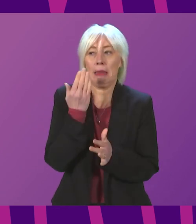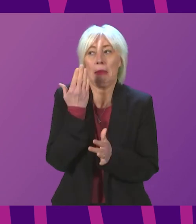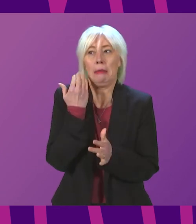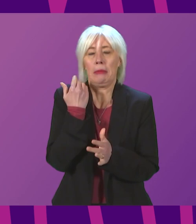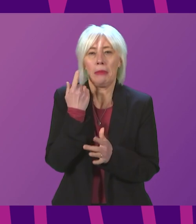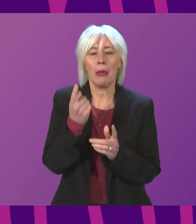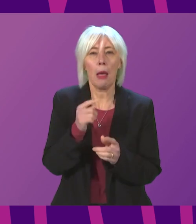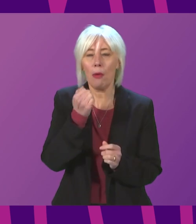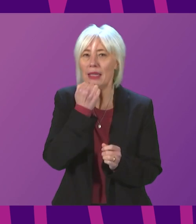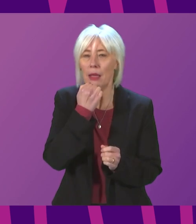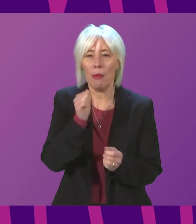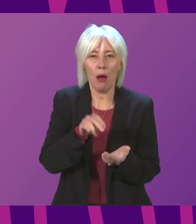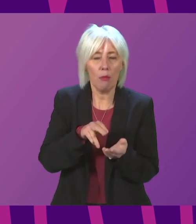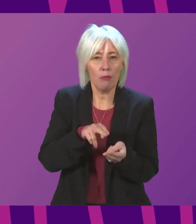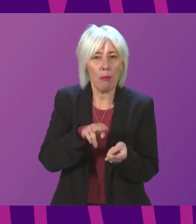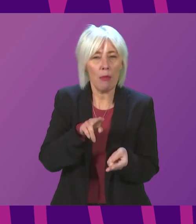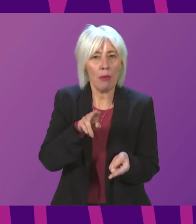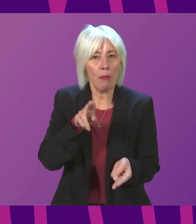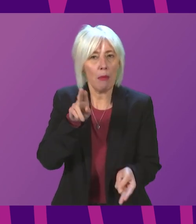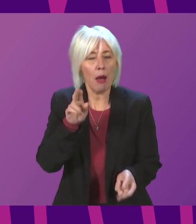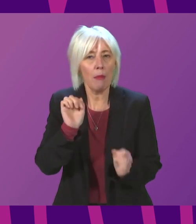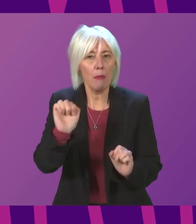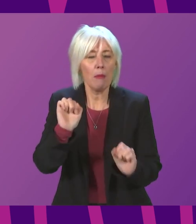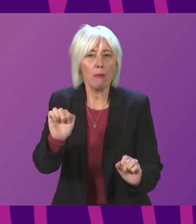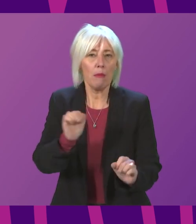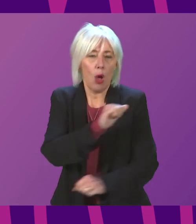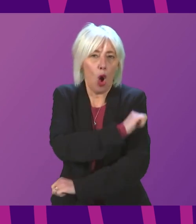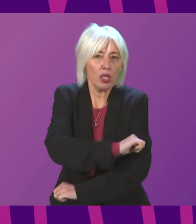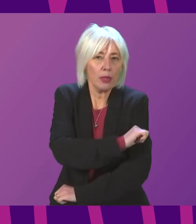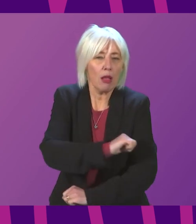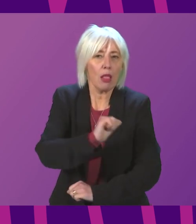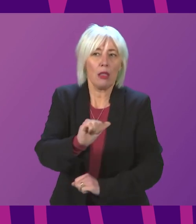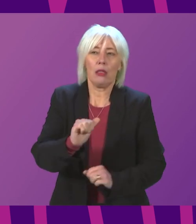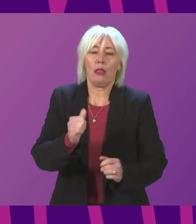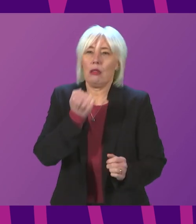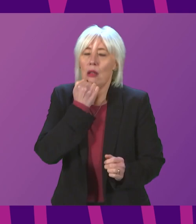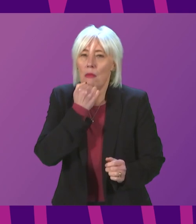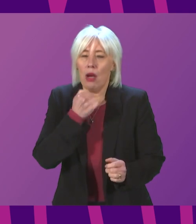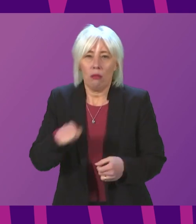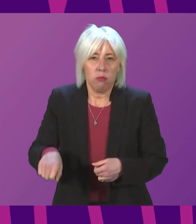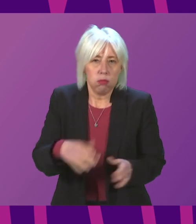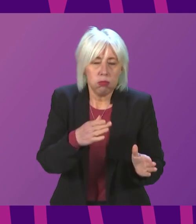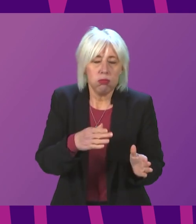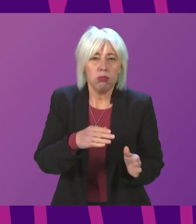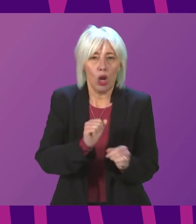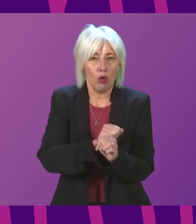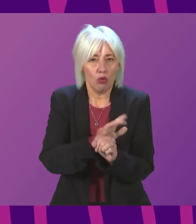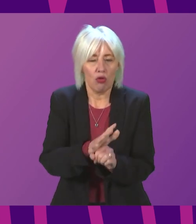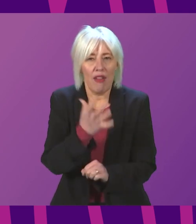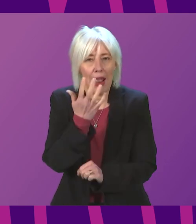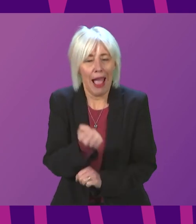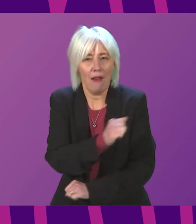A rising number of people are in hospital because of or with Covid. That is the data